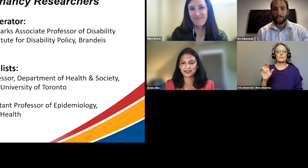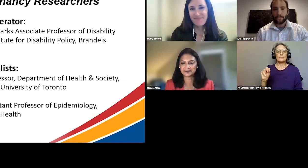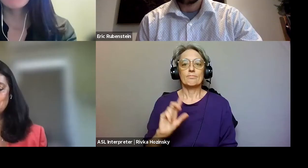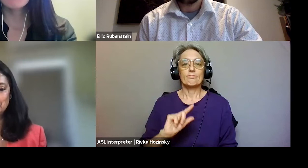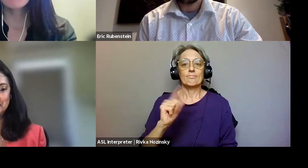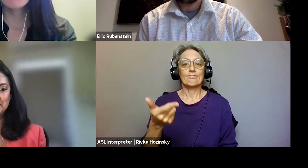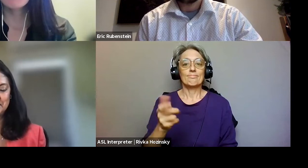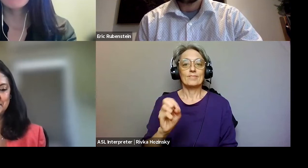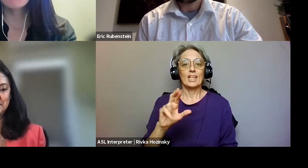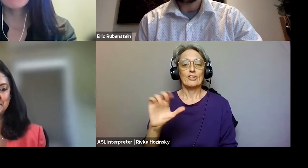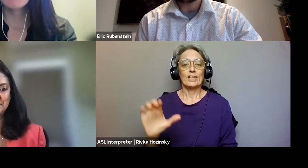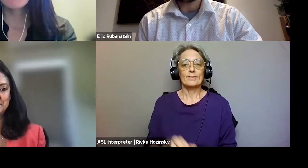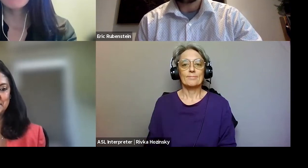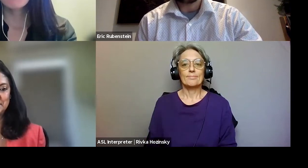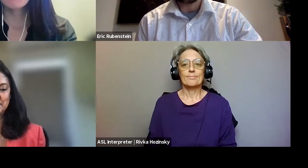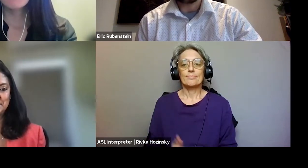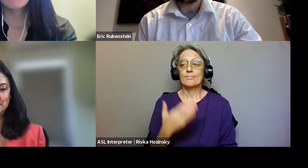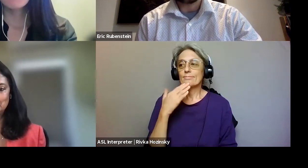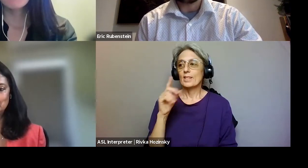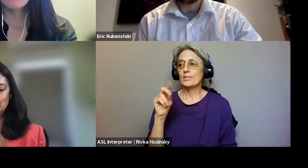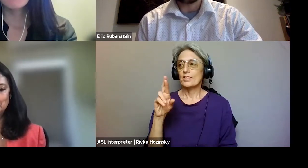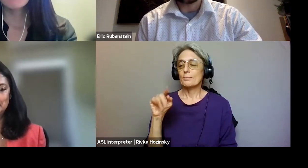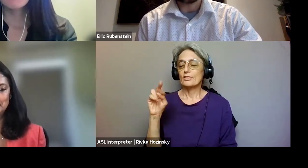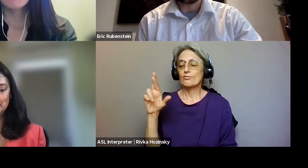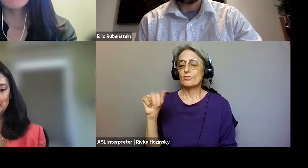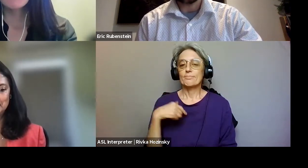[DR. ERIC RUBENSTEIN:] Thank you Dr. Mitra. Let me share my screen.